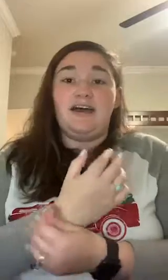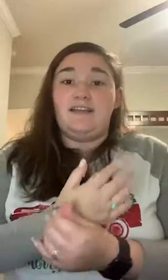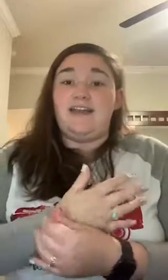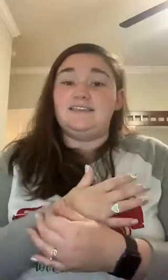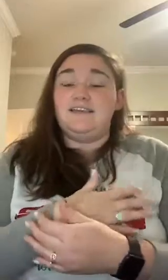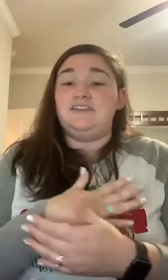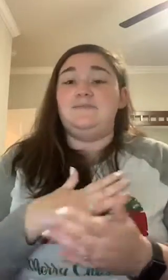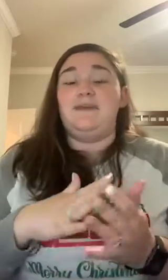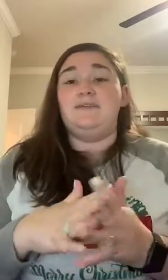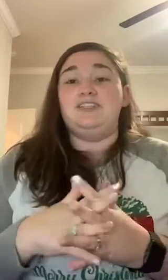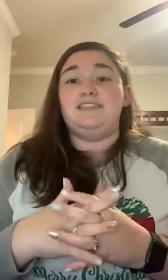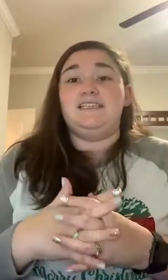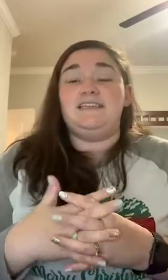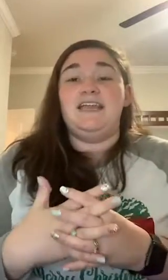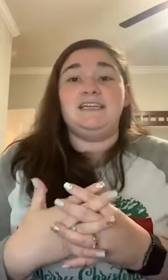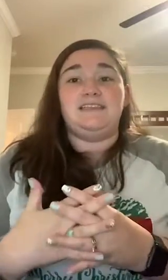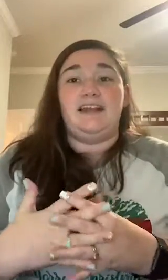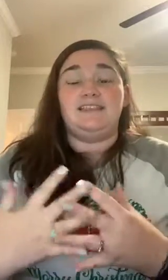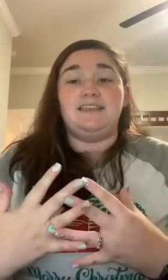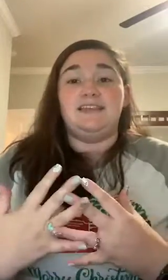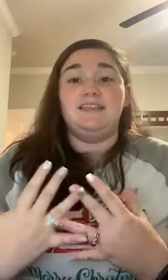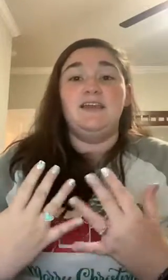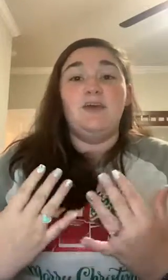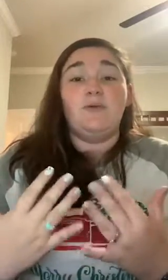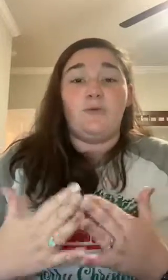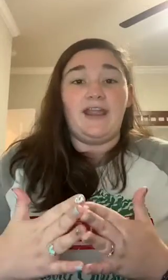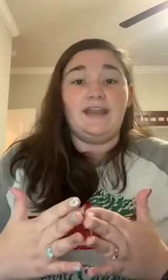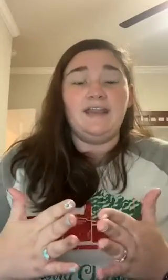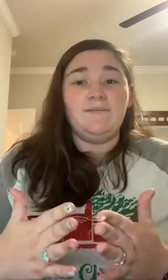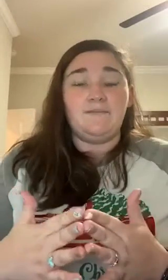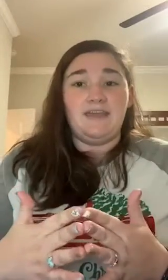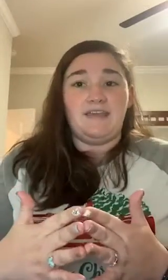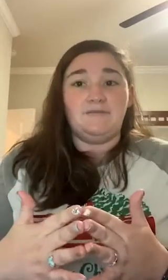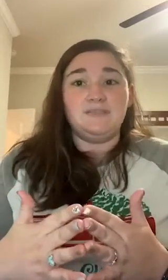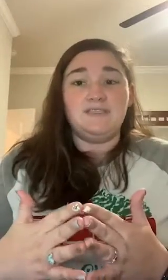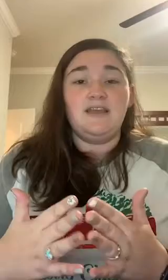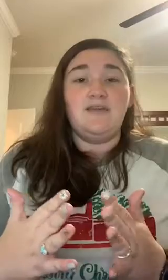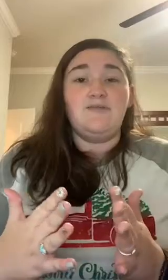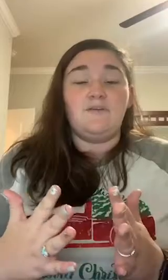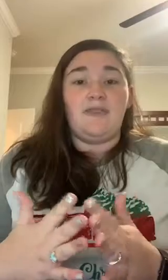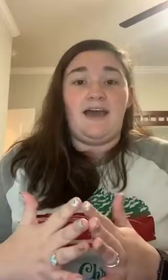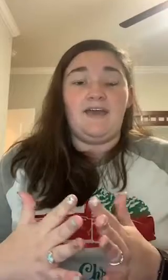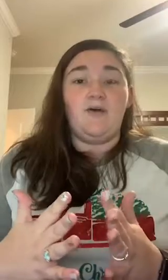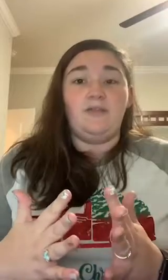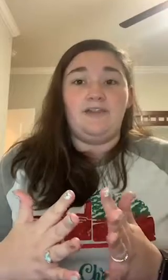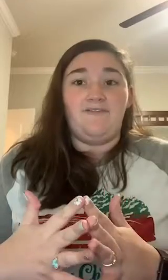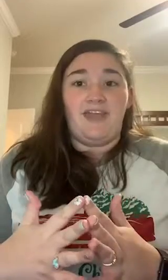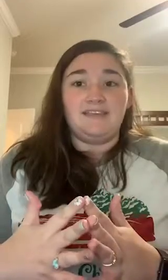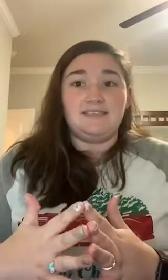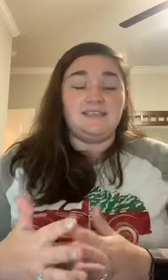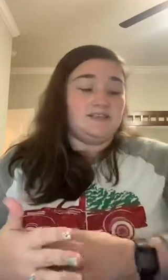light down to baby Jesus. the next line says radiant beams from thy holy face so we're